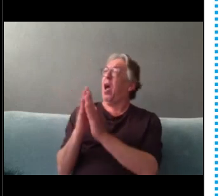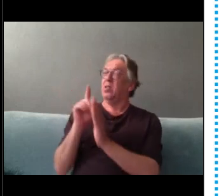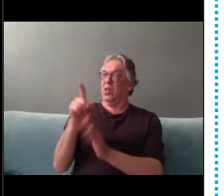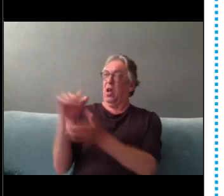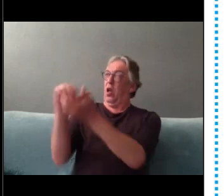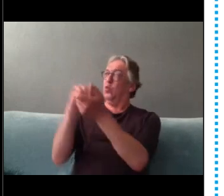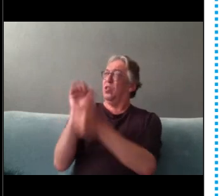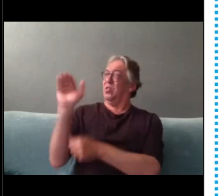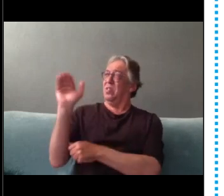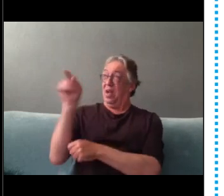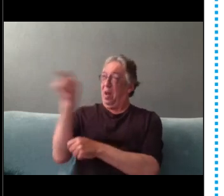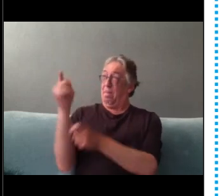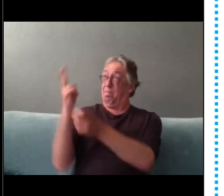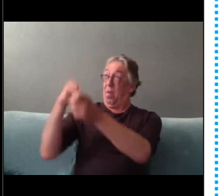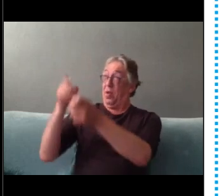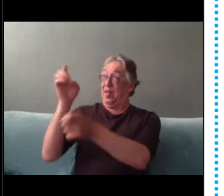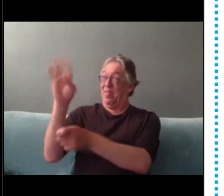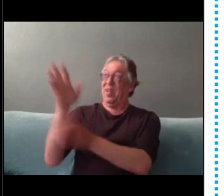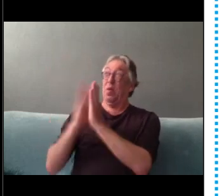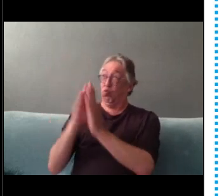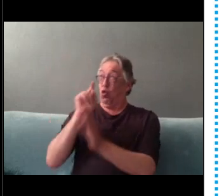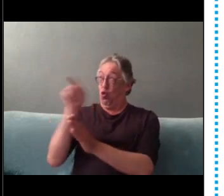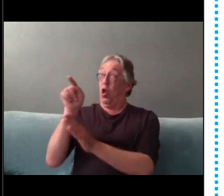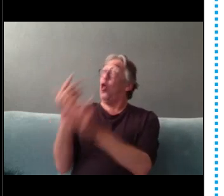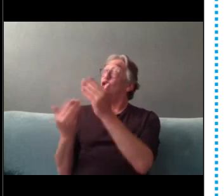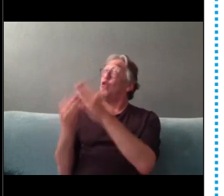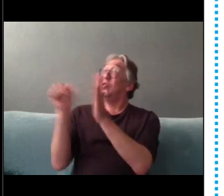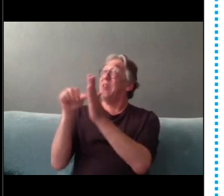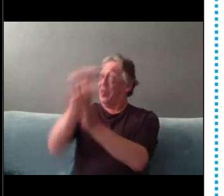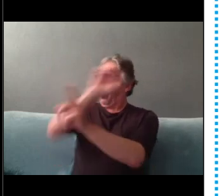to either forward you the newsletter or also put you on the list